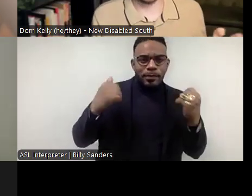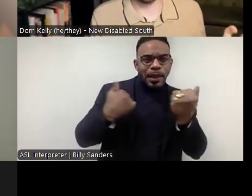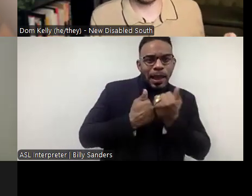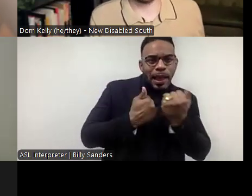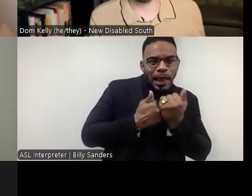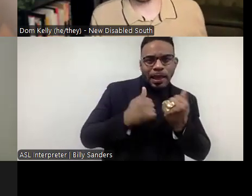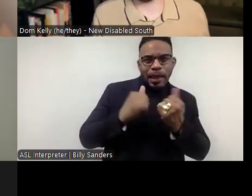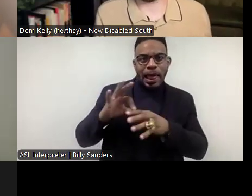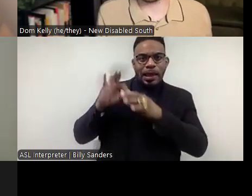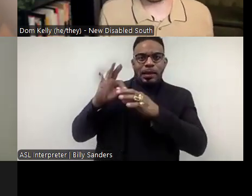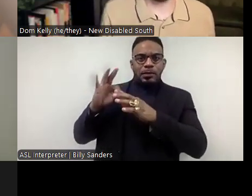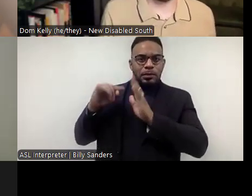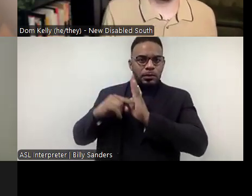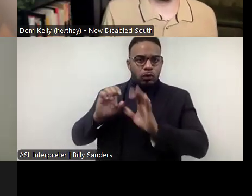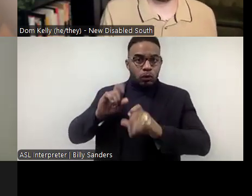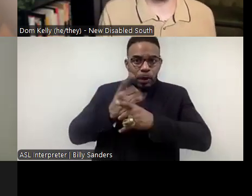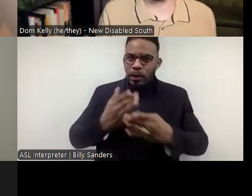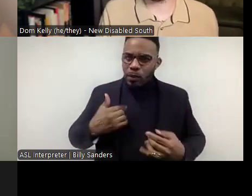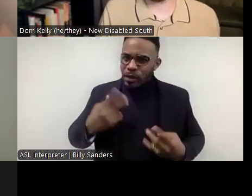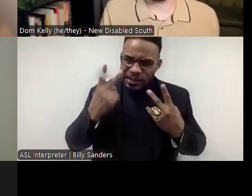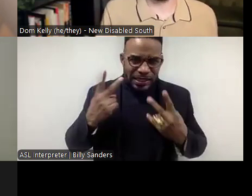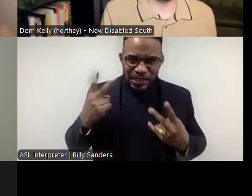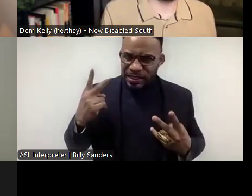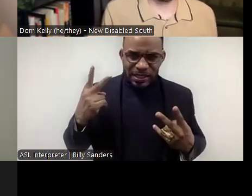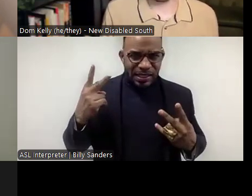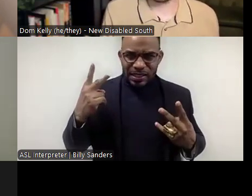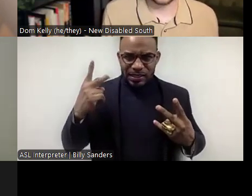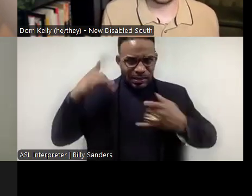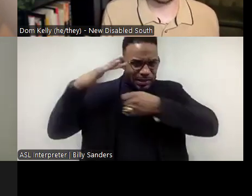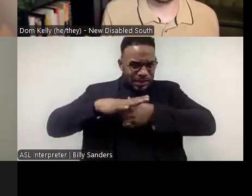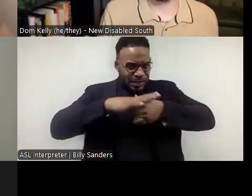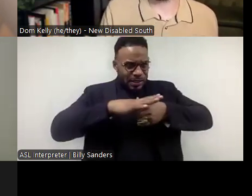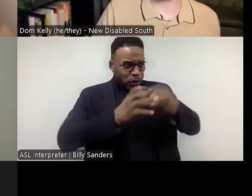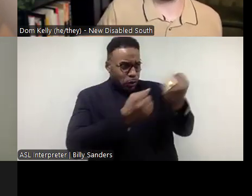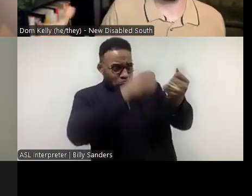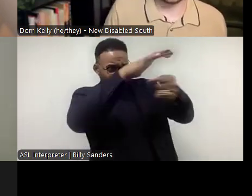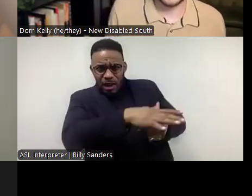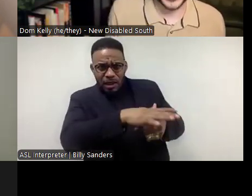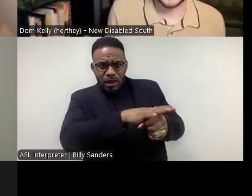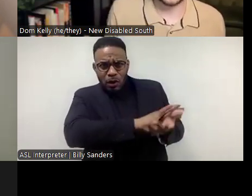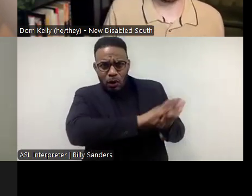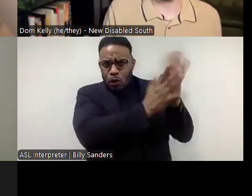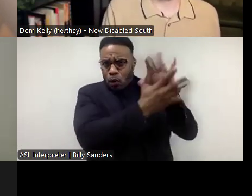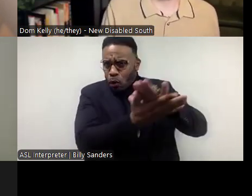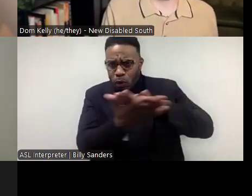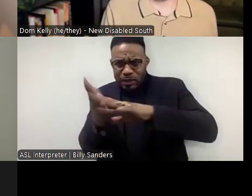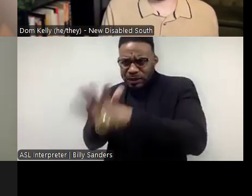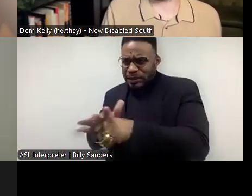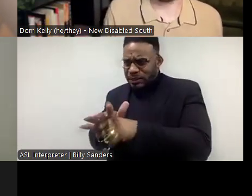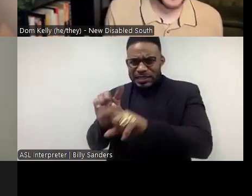can rely on these quote/ unquote allied, elected officials to do the right thing. We're seeing fascism or